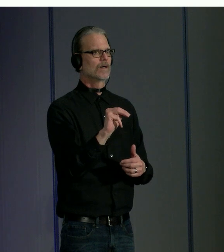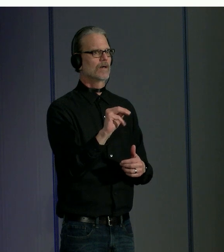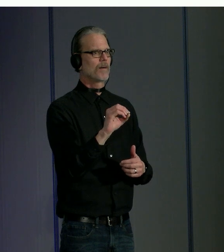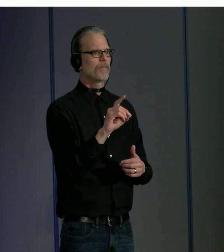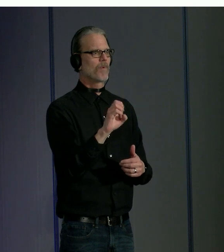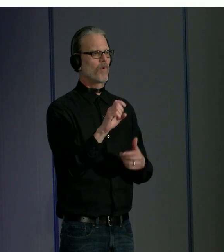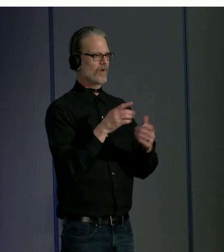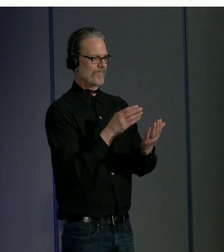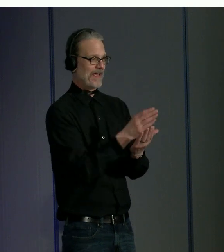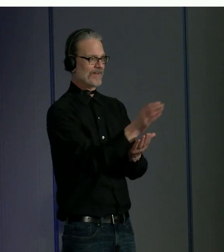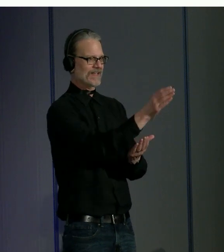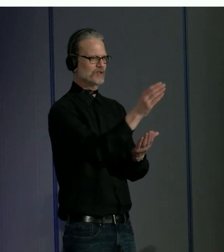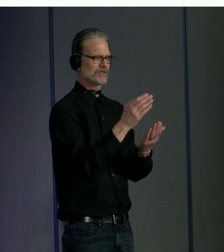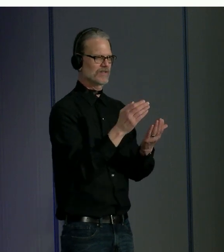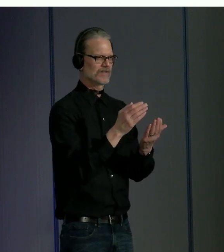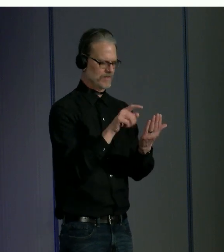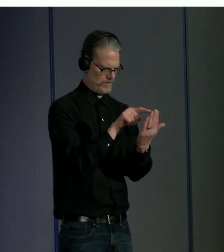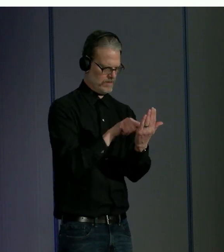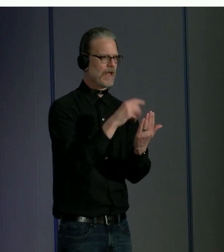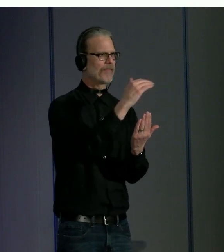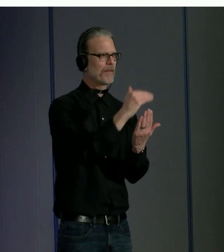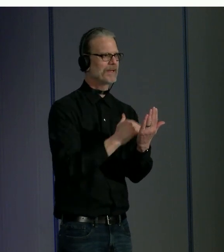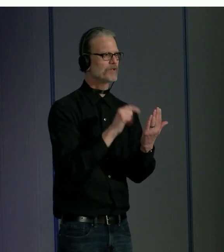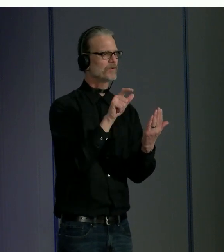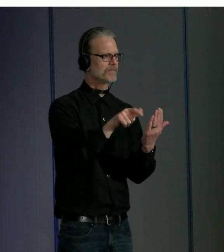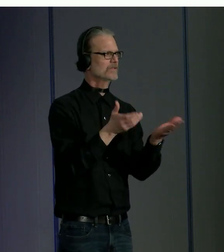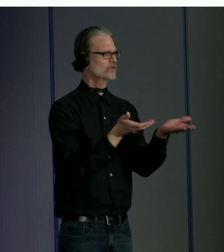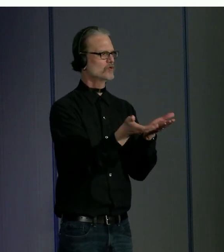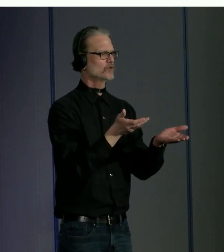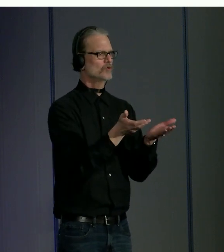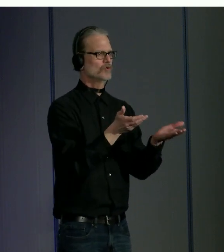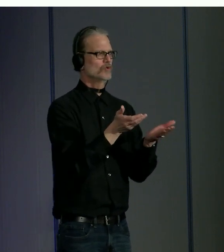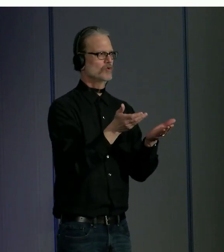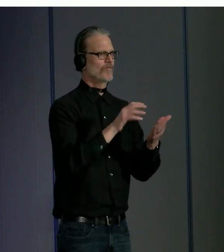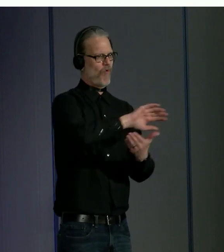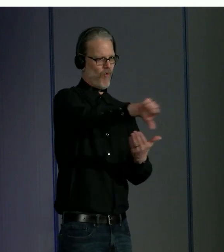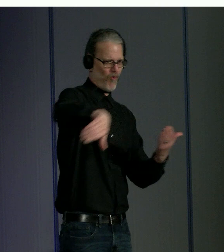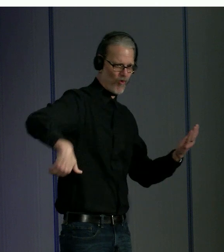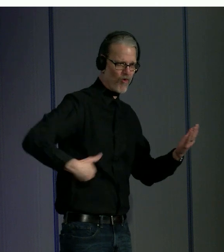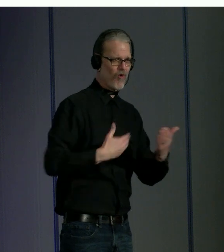Suddenly the menu has to serve the services of all of those applications.